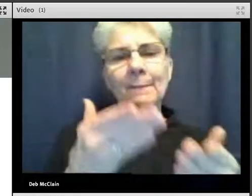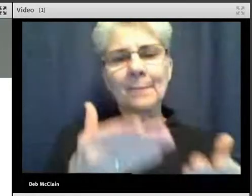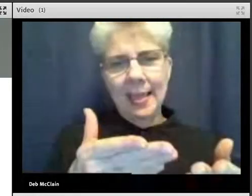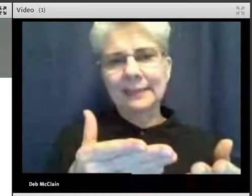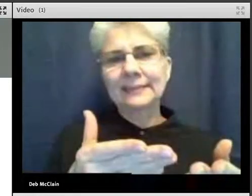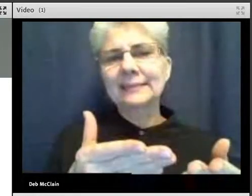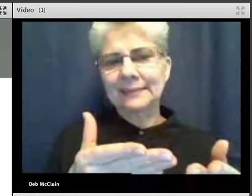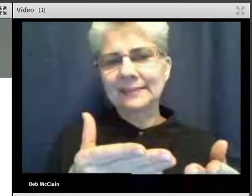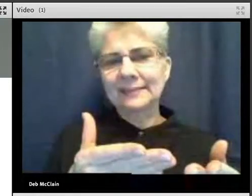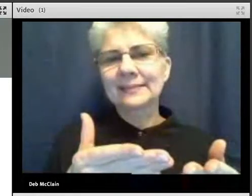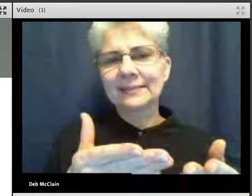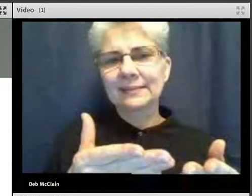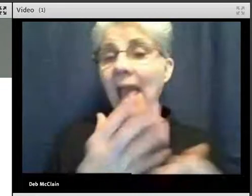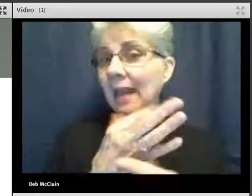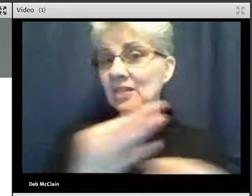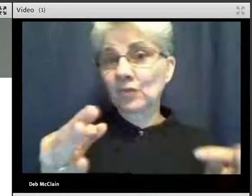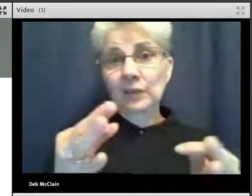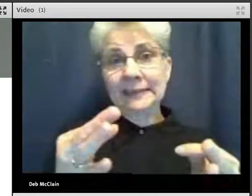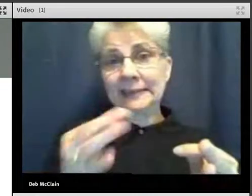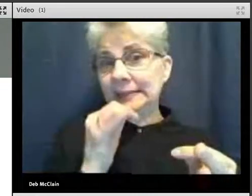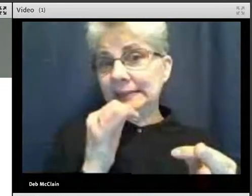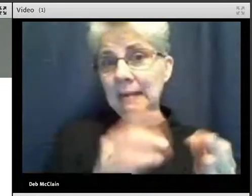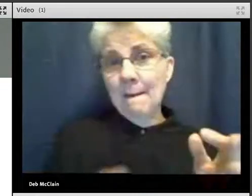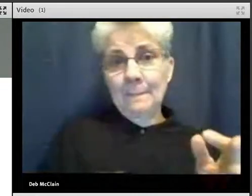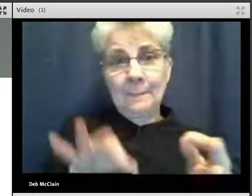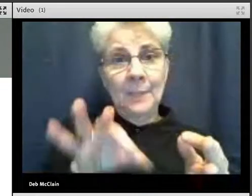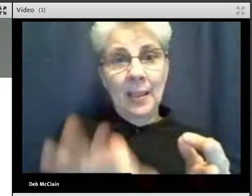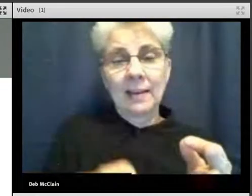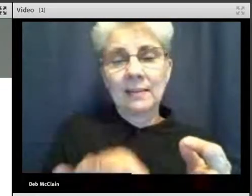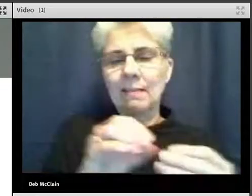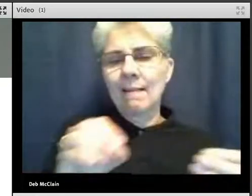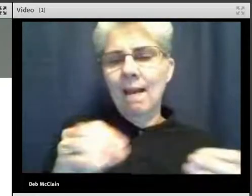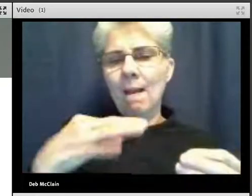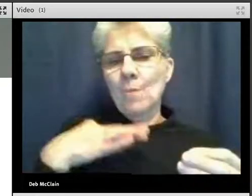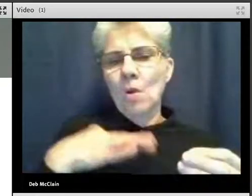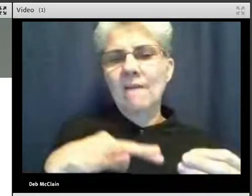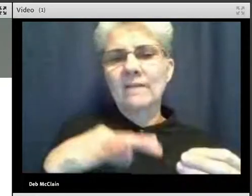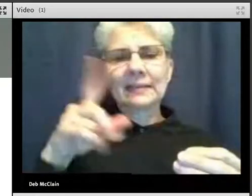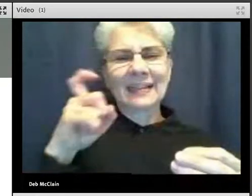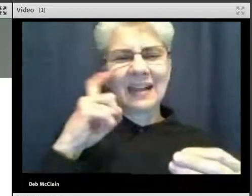So I really recommend it. It's free of charge. It's, you know, it's a nonprofit.